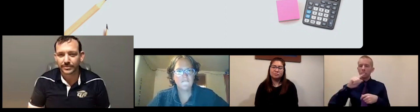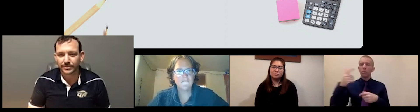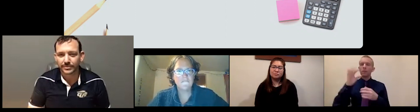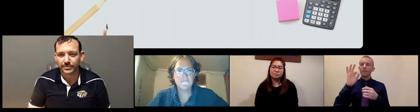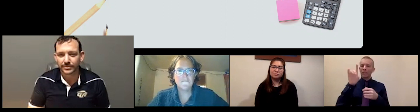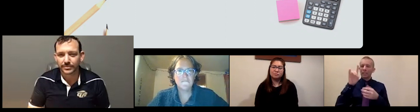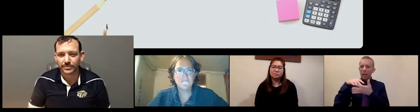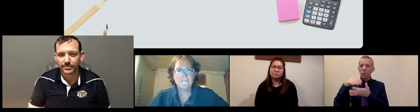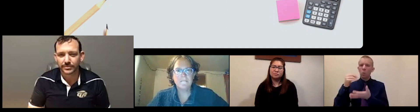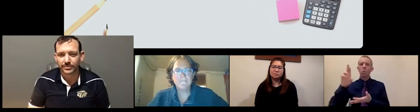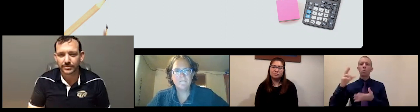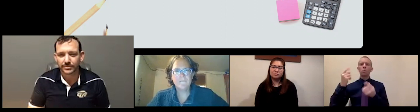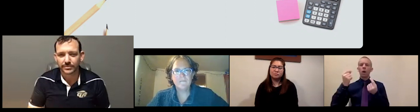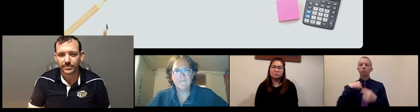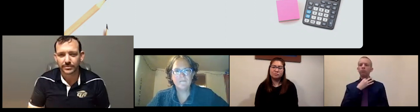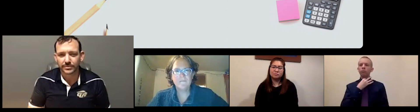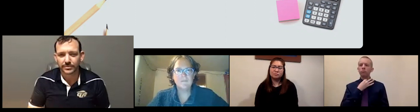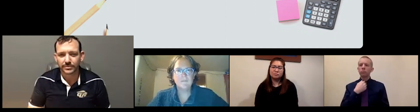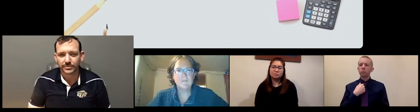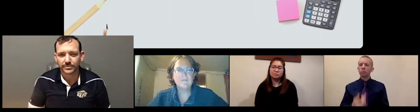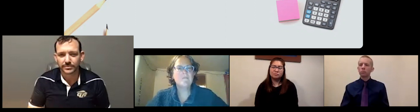Field study, or what? I’m curious.